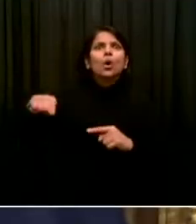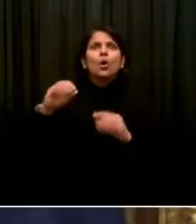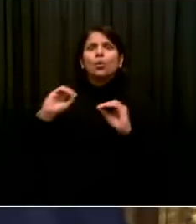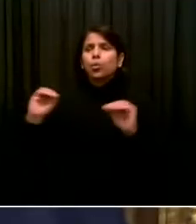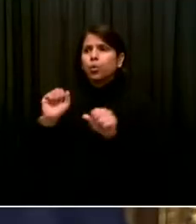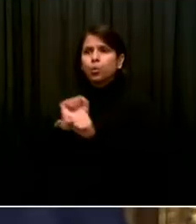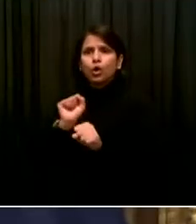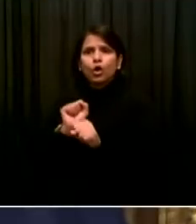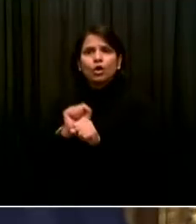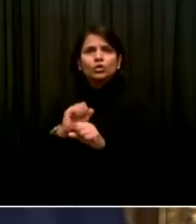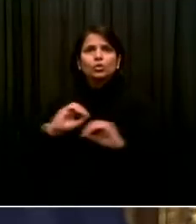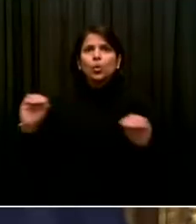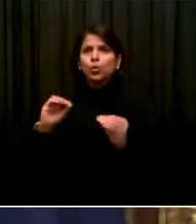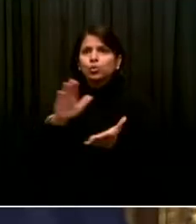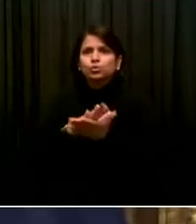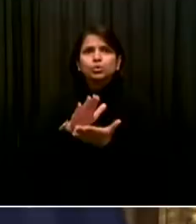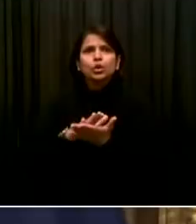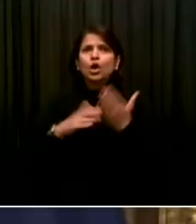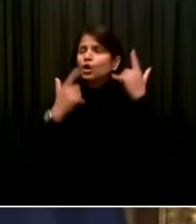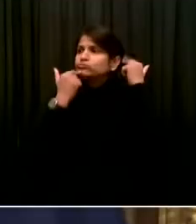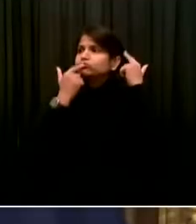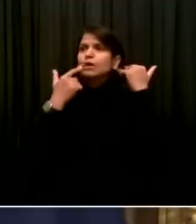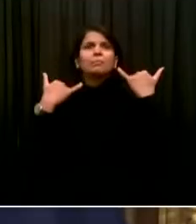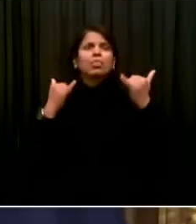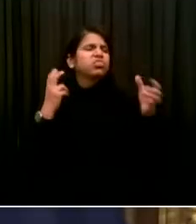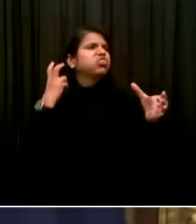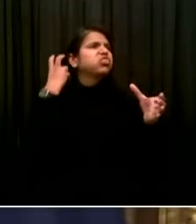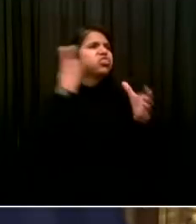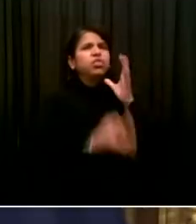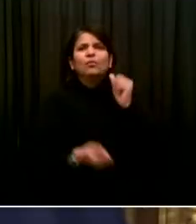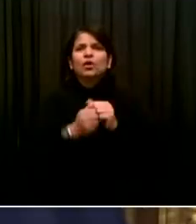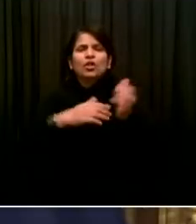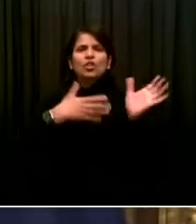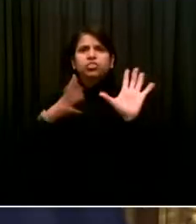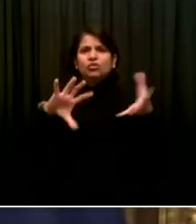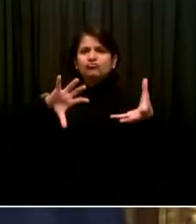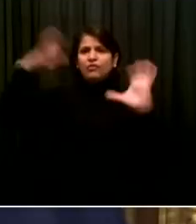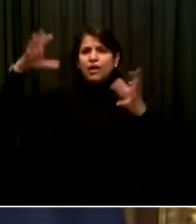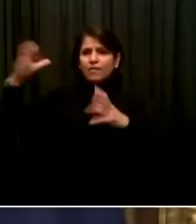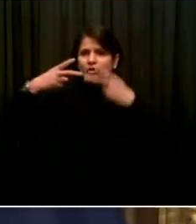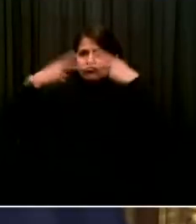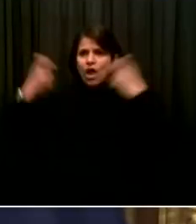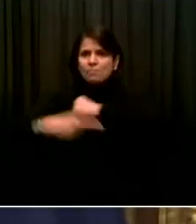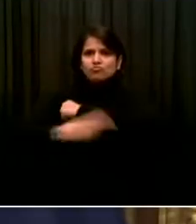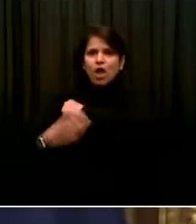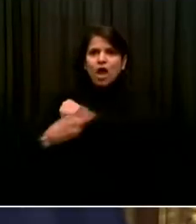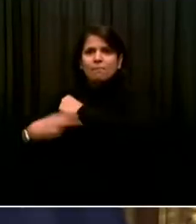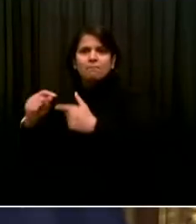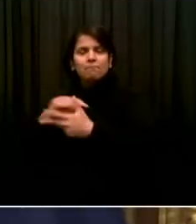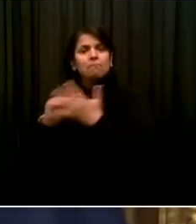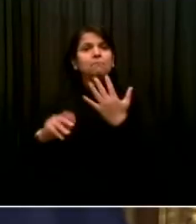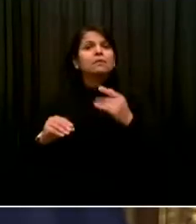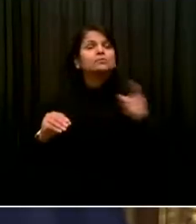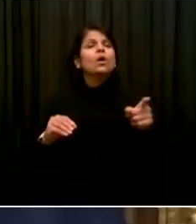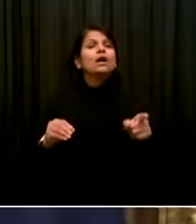WILL LAUNCH AN UNPRECEDENTED SUMMER YOUTH EMPLOYMENT, AND